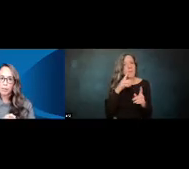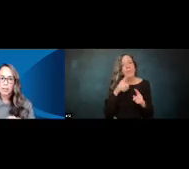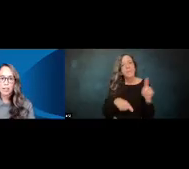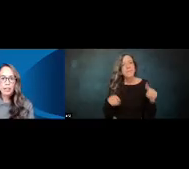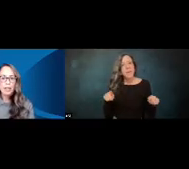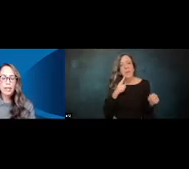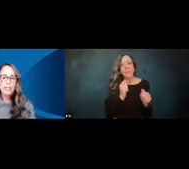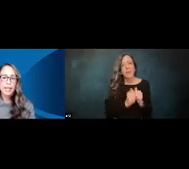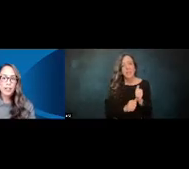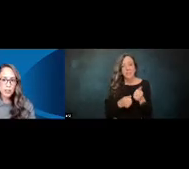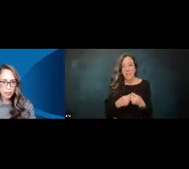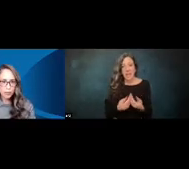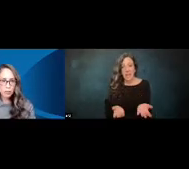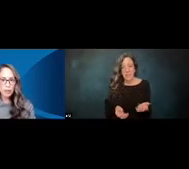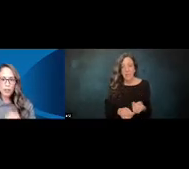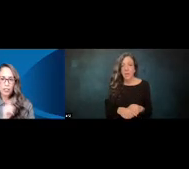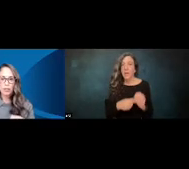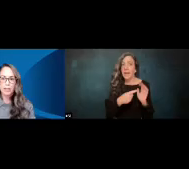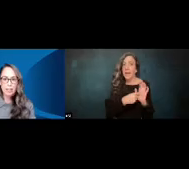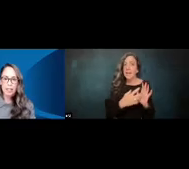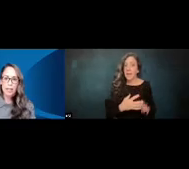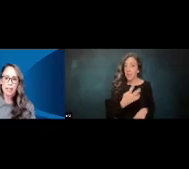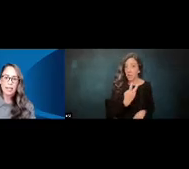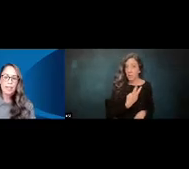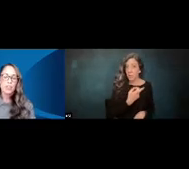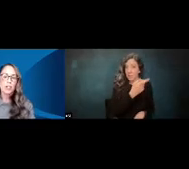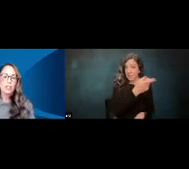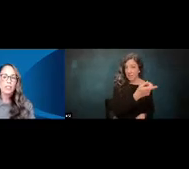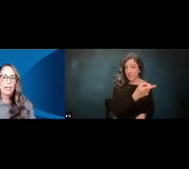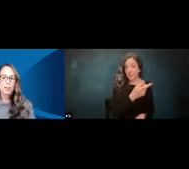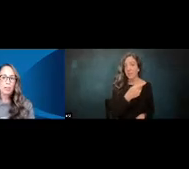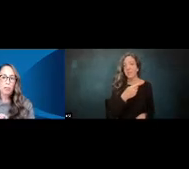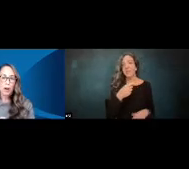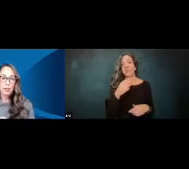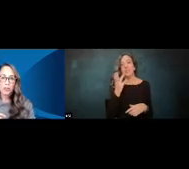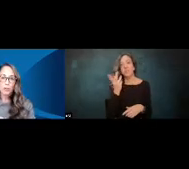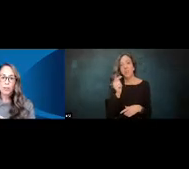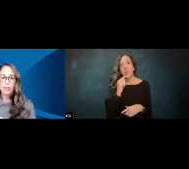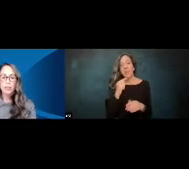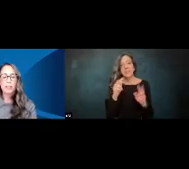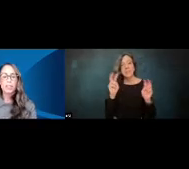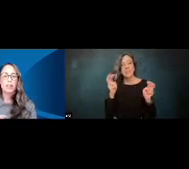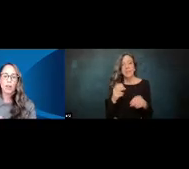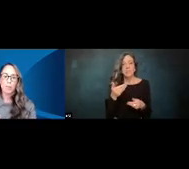example, indicator 2, as shown on this slide, the chart is titled progress toward decreasing